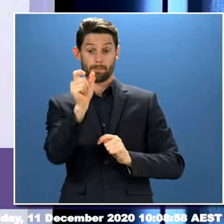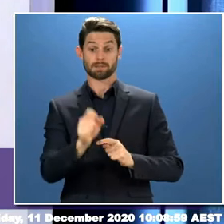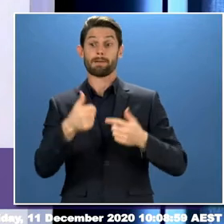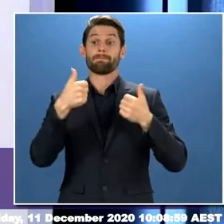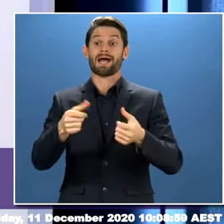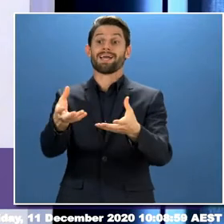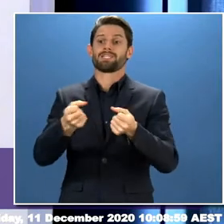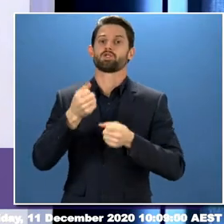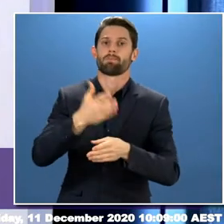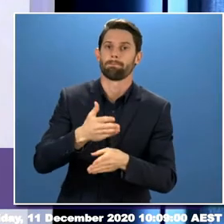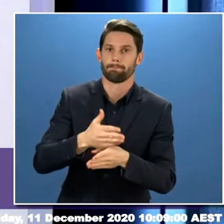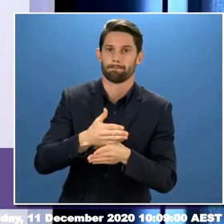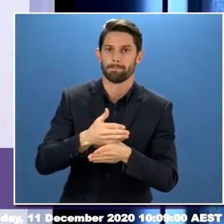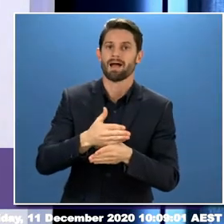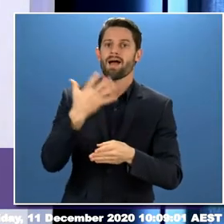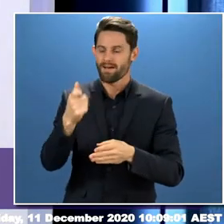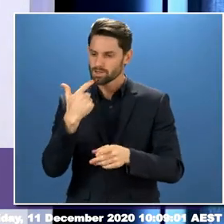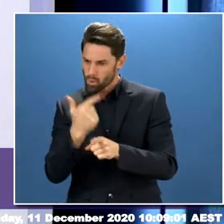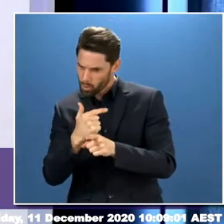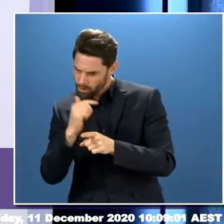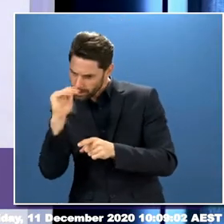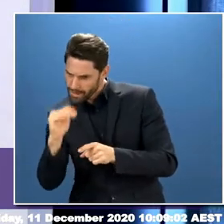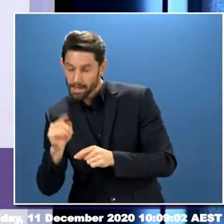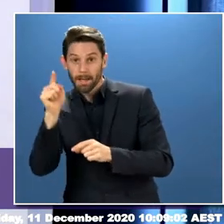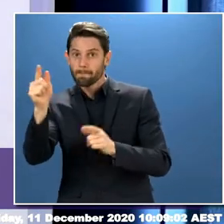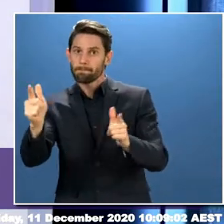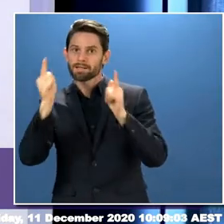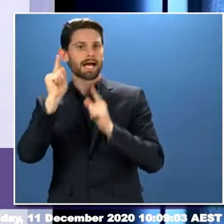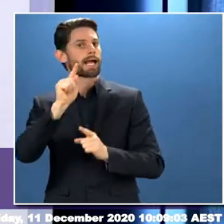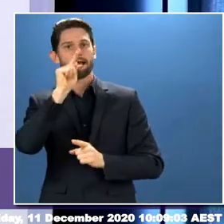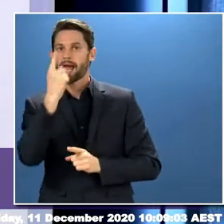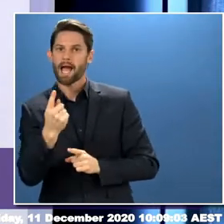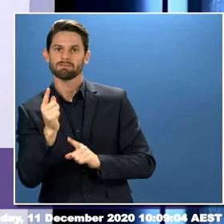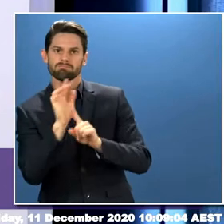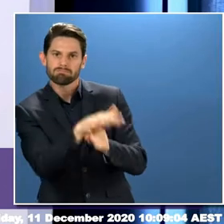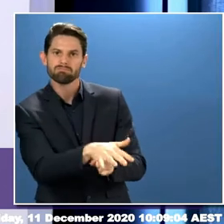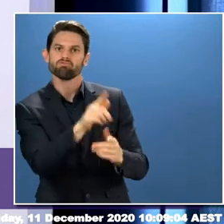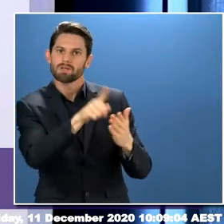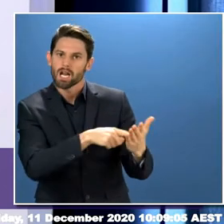that employers can't do to employees in their employment; is that right? Yes.